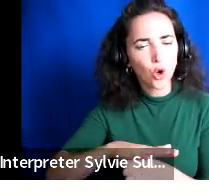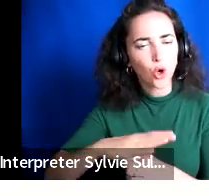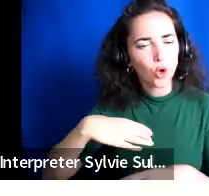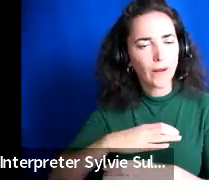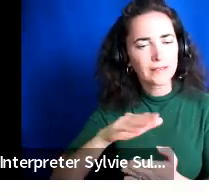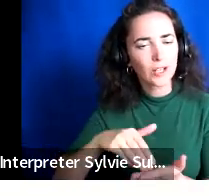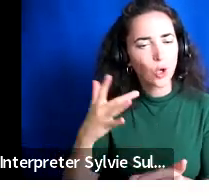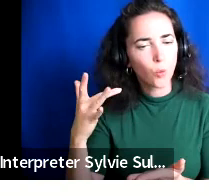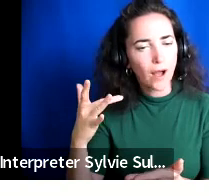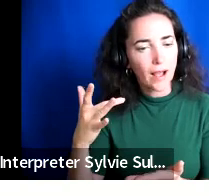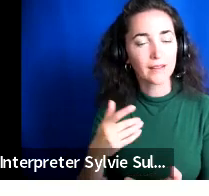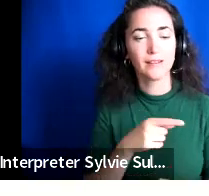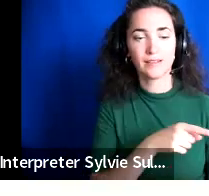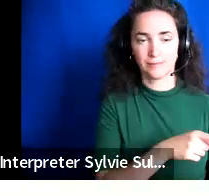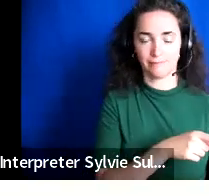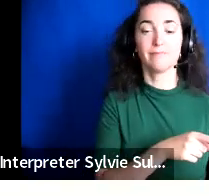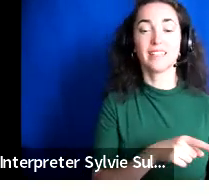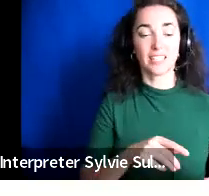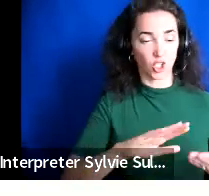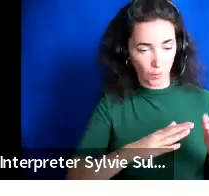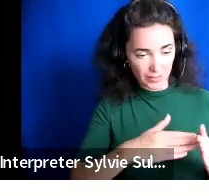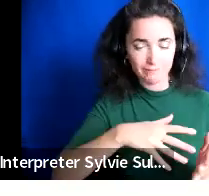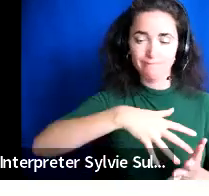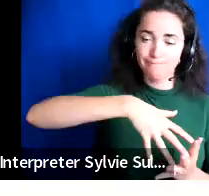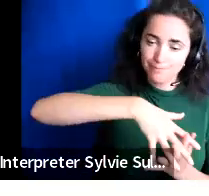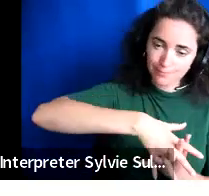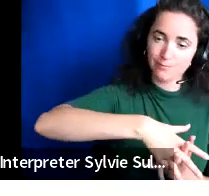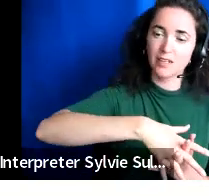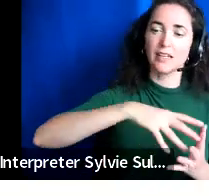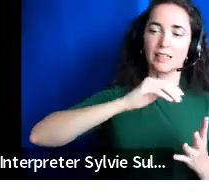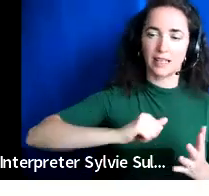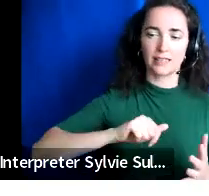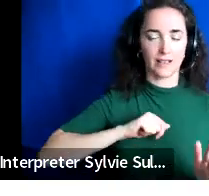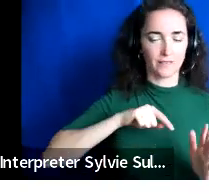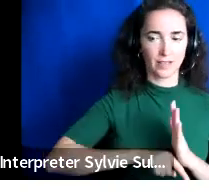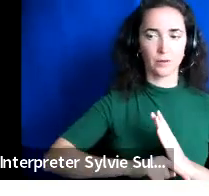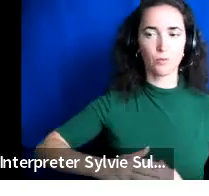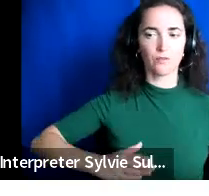Prevention actions move it. In the communities we have 2 crisis response centers,